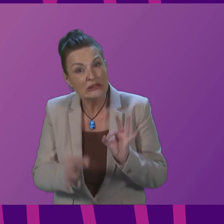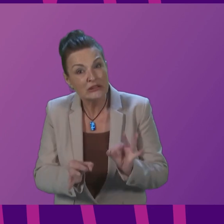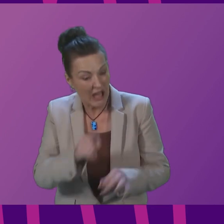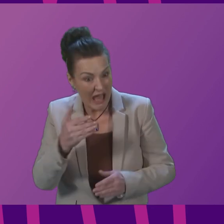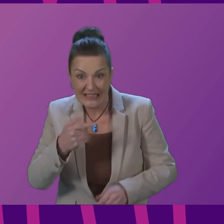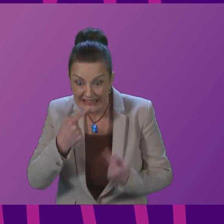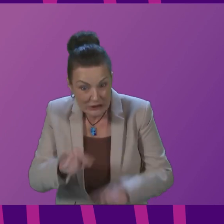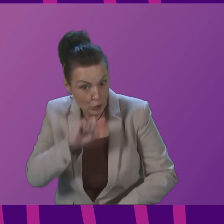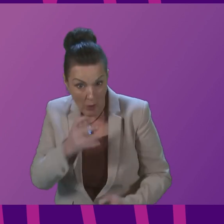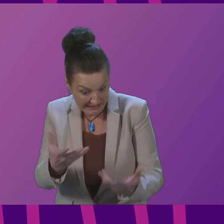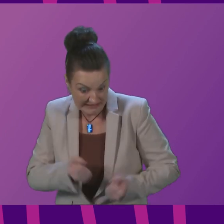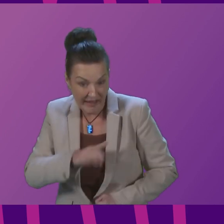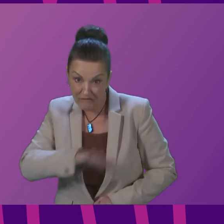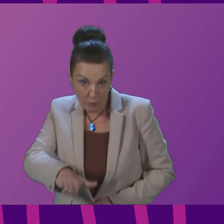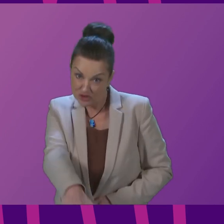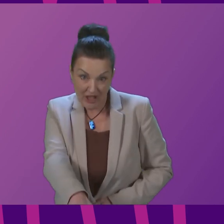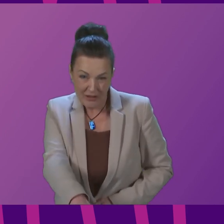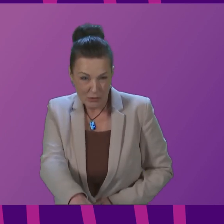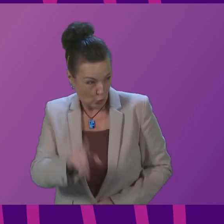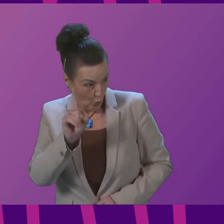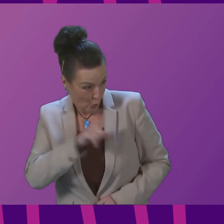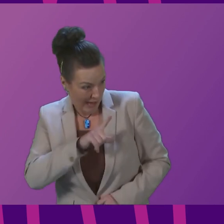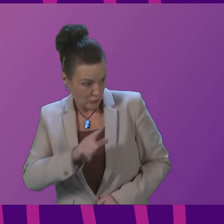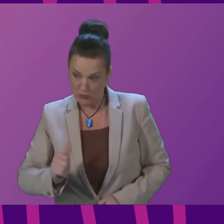Does the First Minister really expect anyone to believe that?